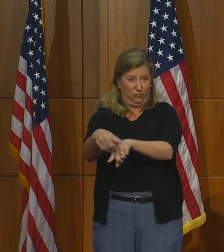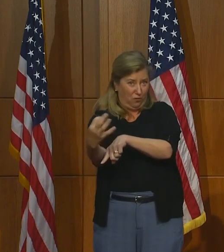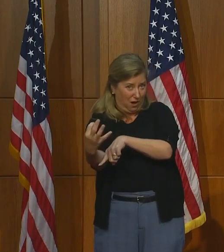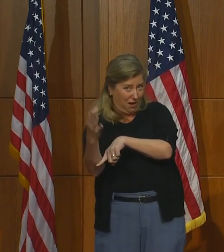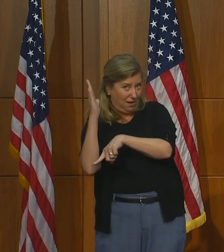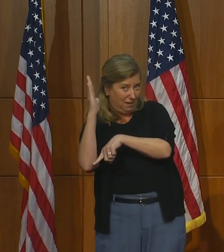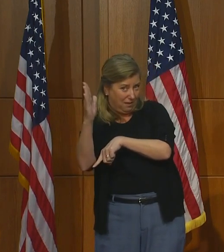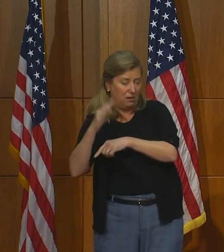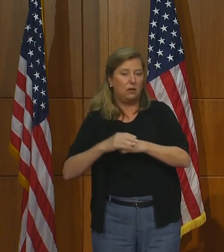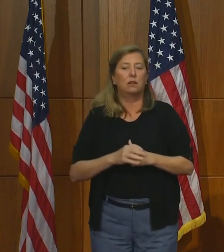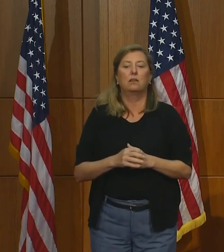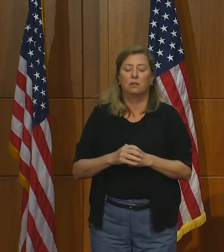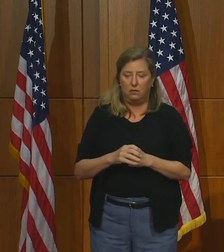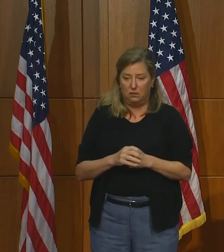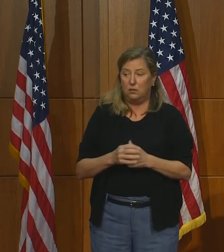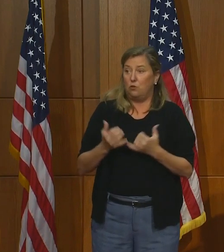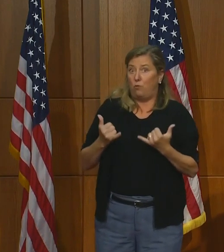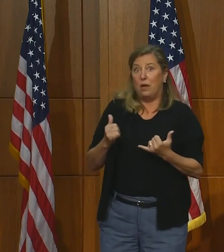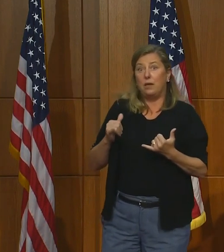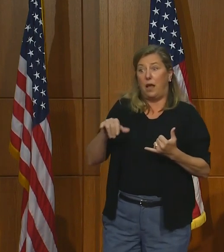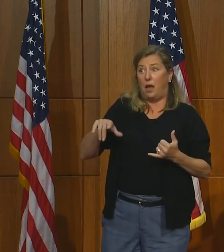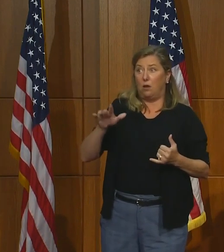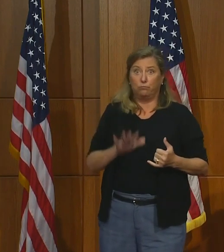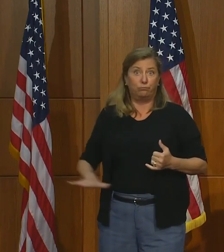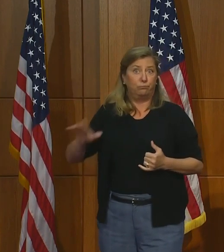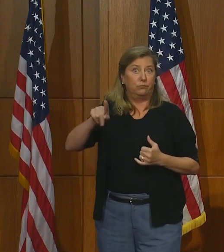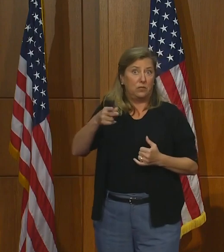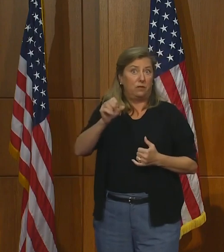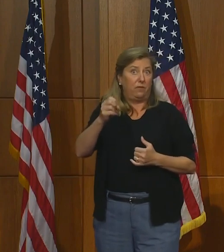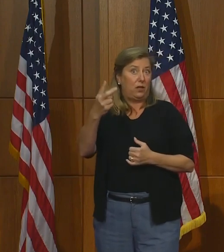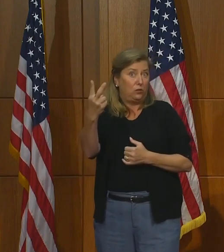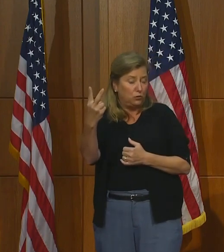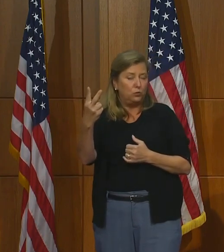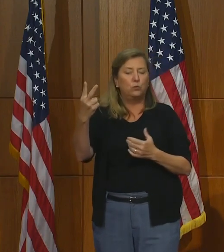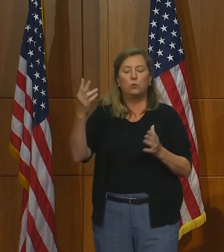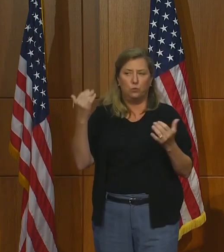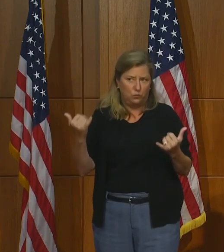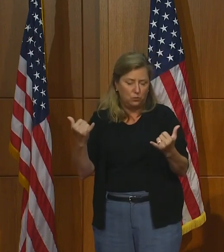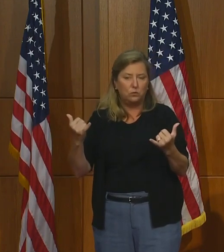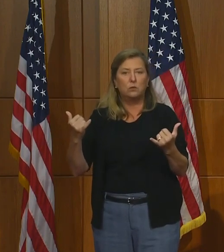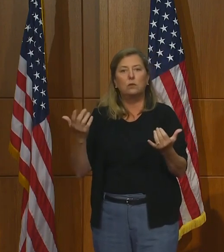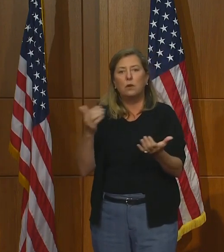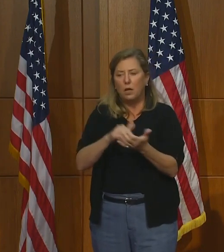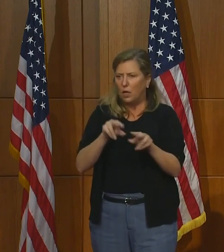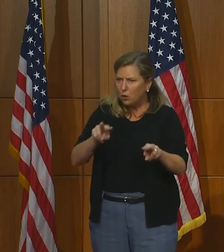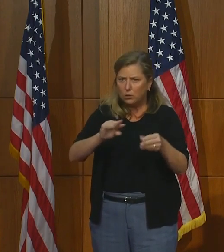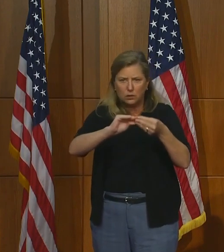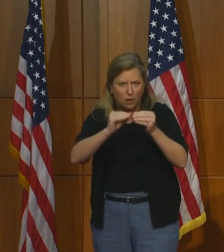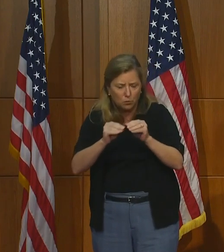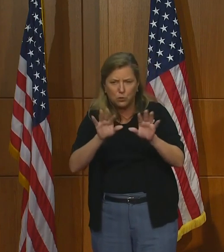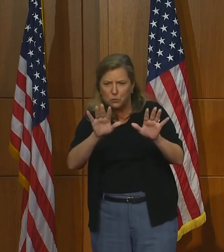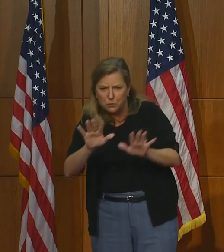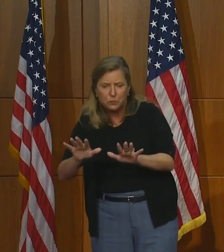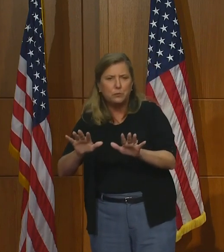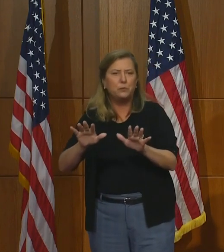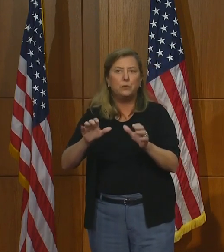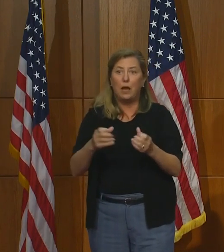WHEN RIGHT NOW WHO WILL AND FACE TO ON FRIDAY- WE ARE IN